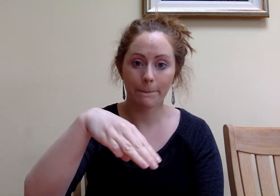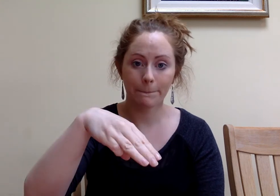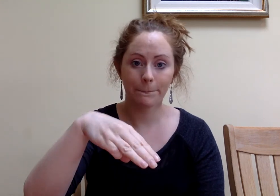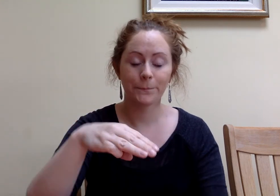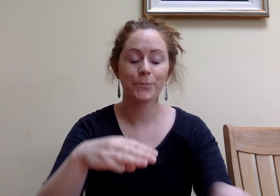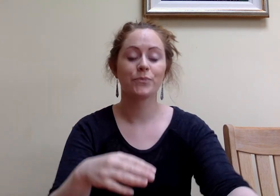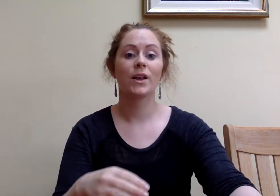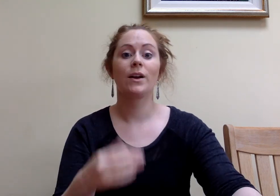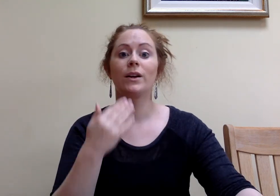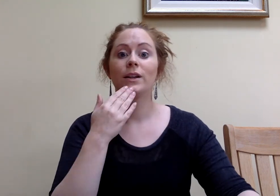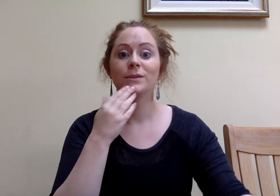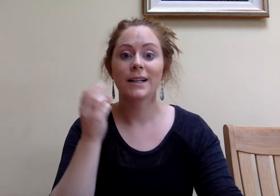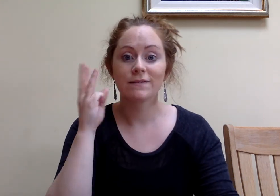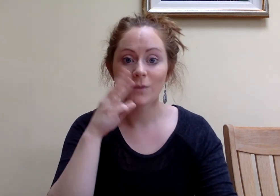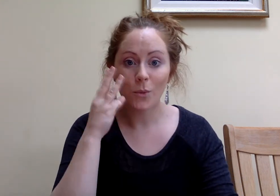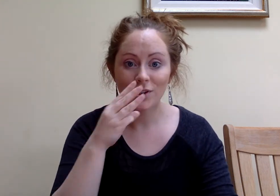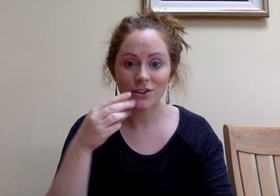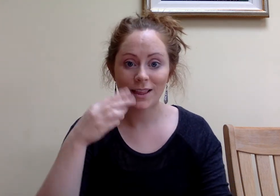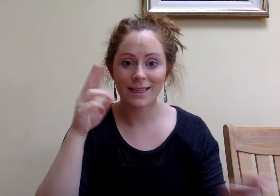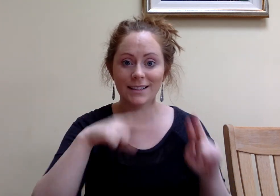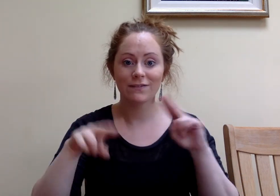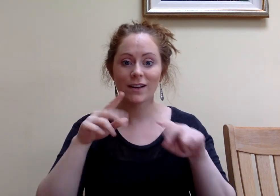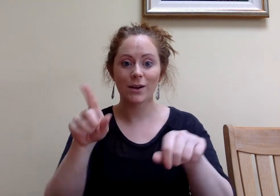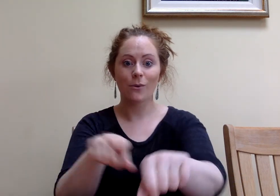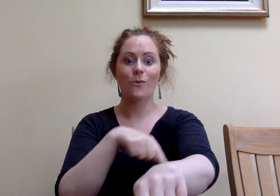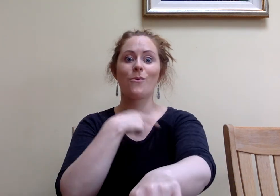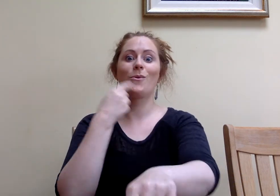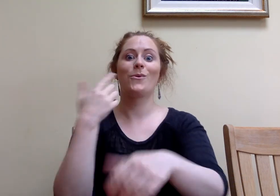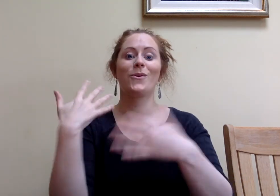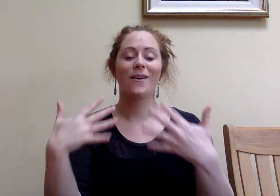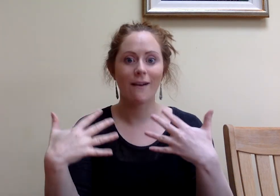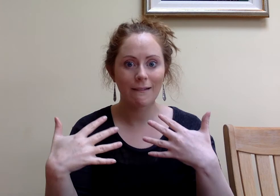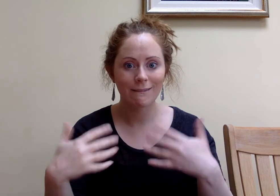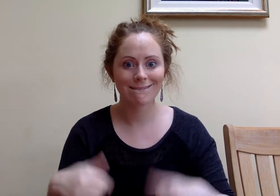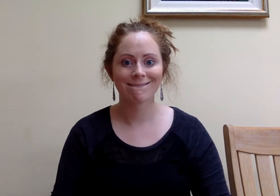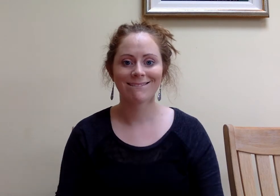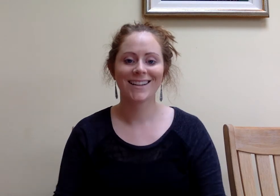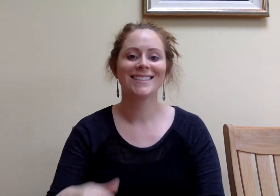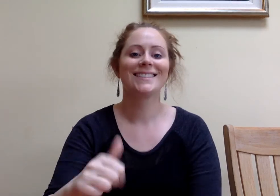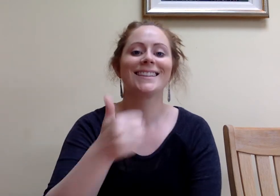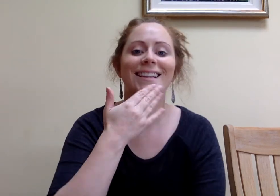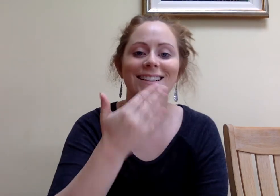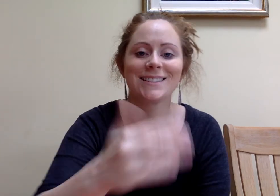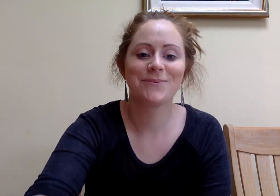Thanks so much for watching, this was a long video!